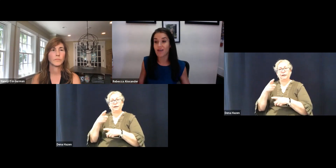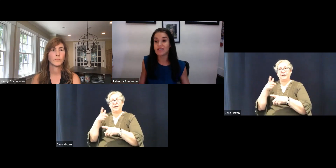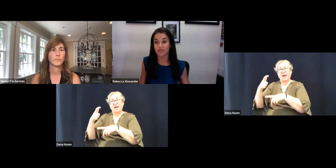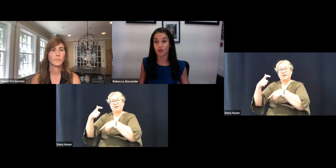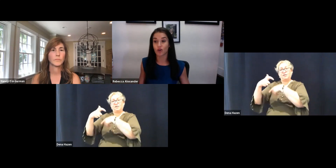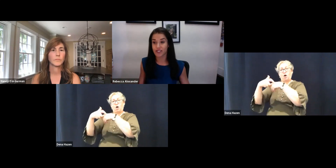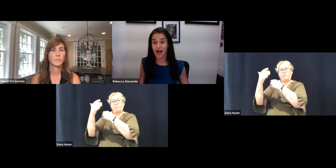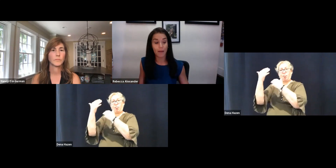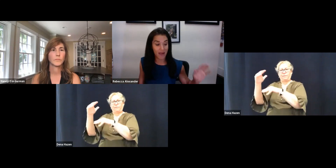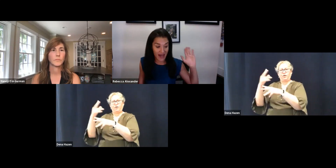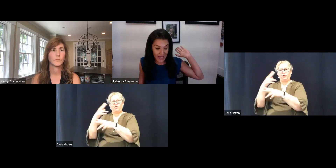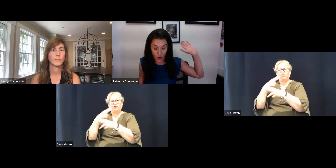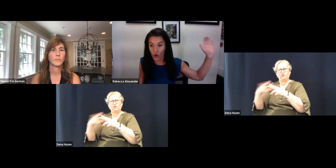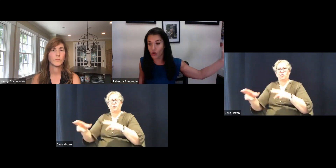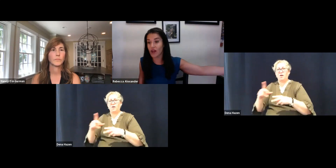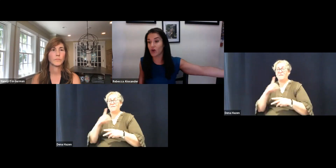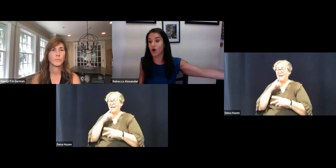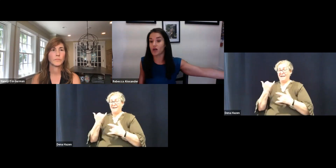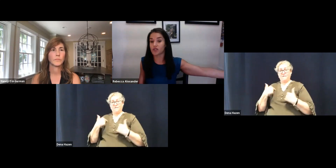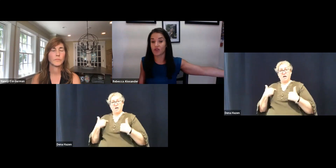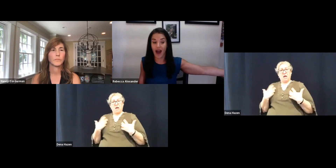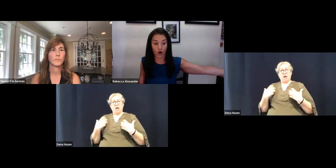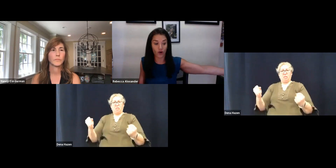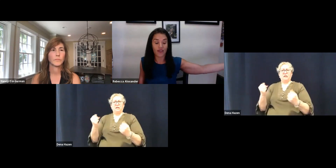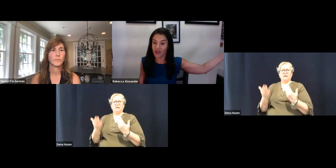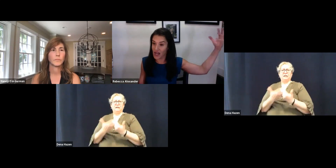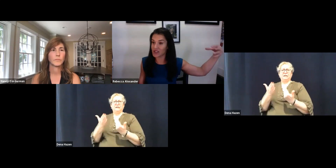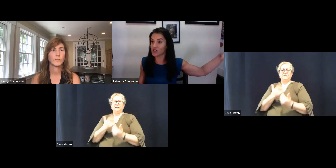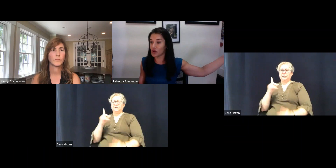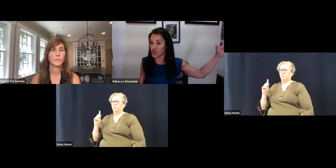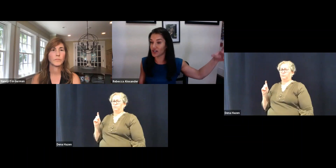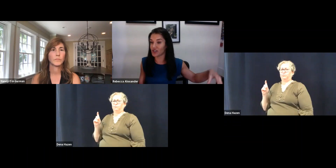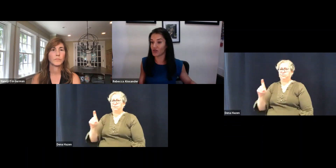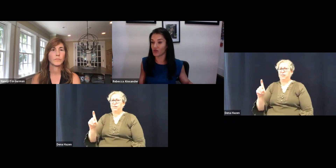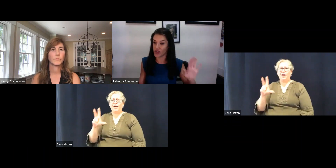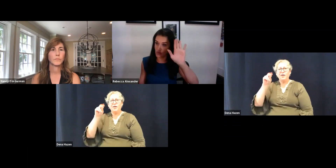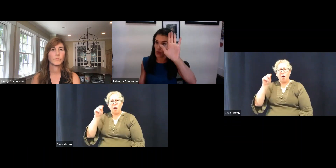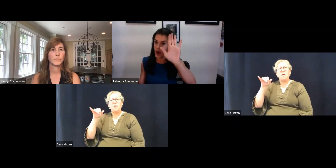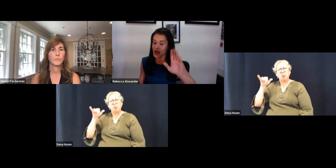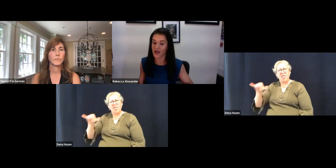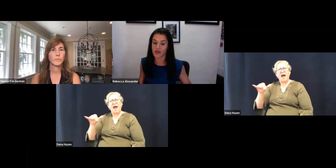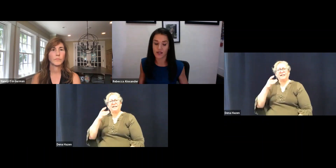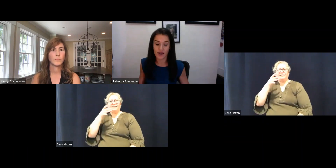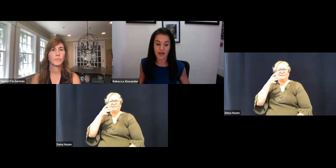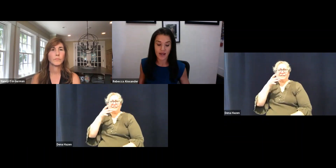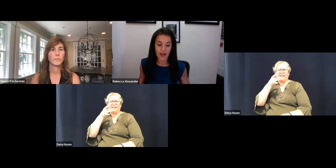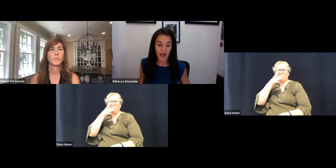have a difficult time making it all the way across without the light switching to the red hand.